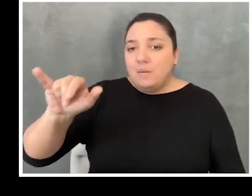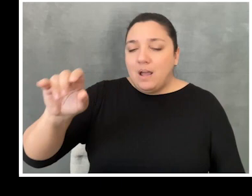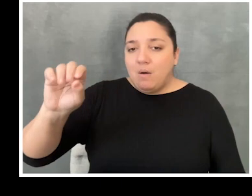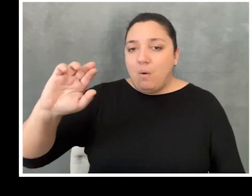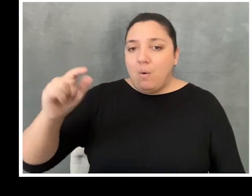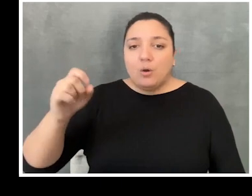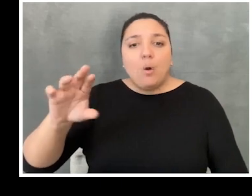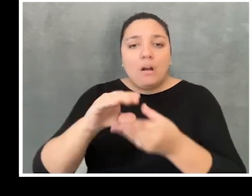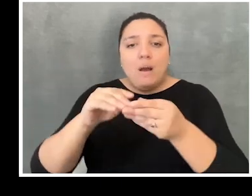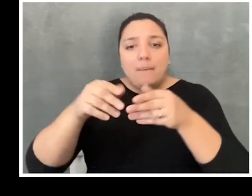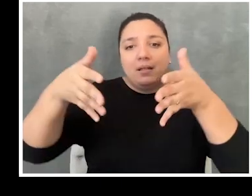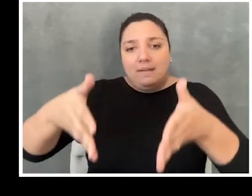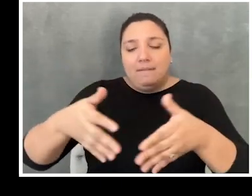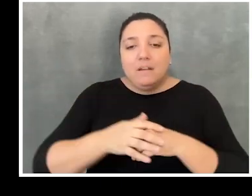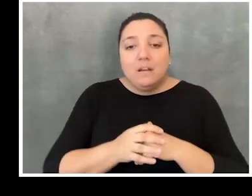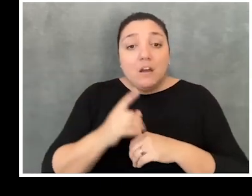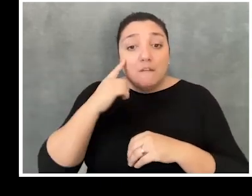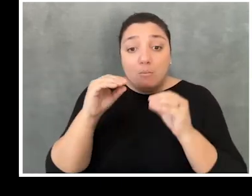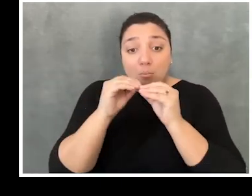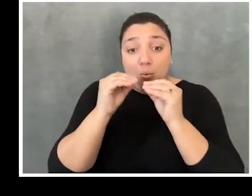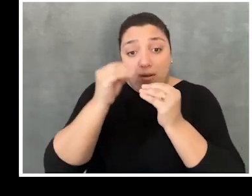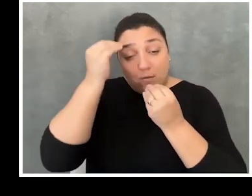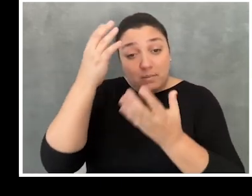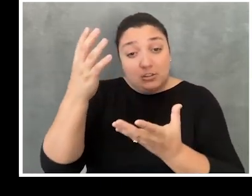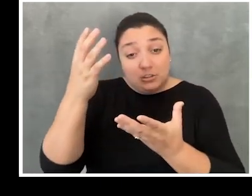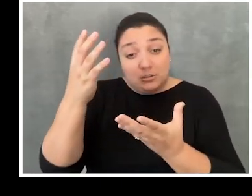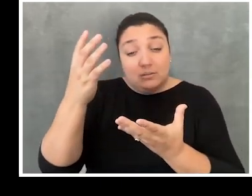or comment below. For more "Empire State of Rights,"